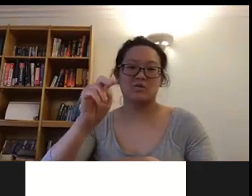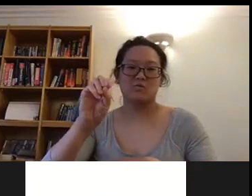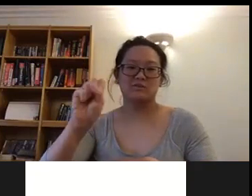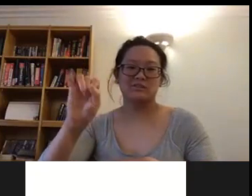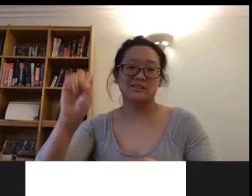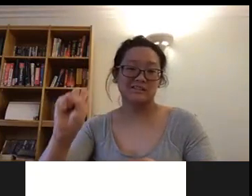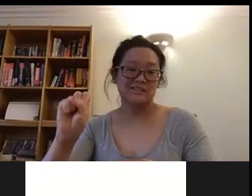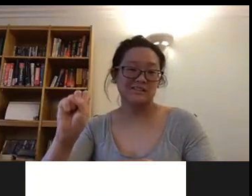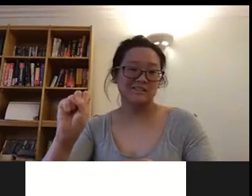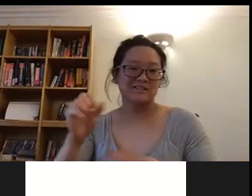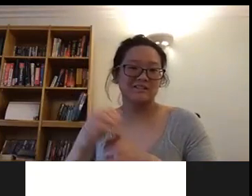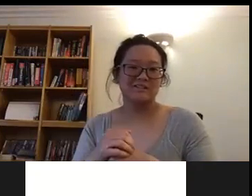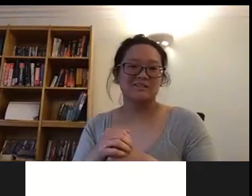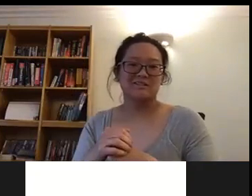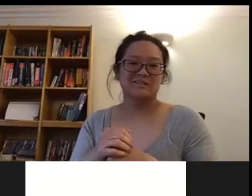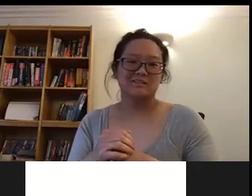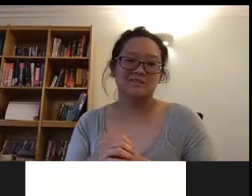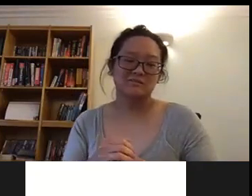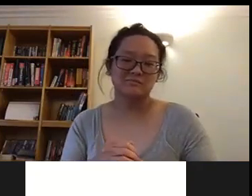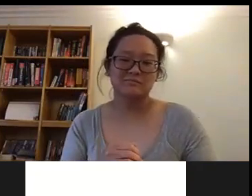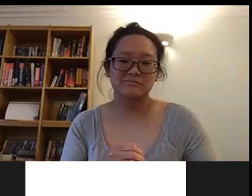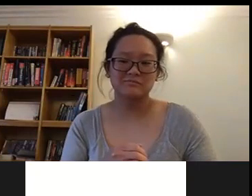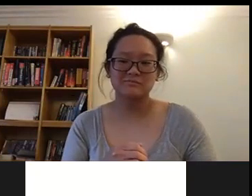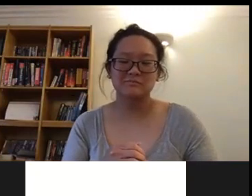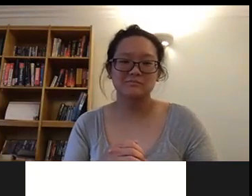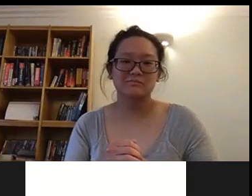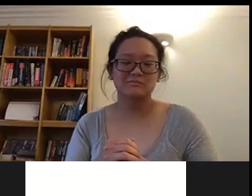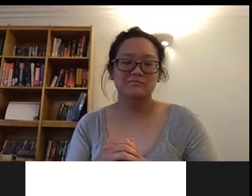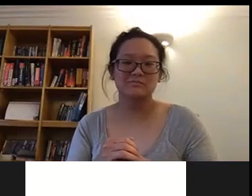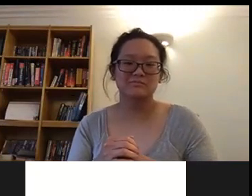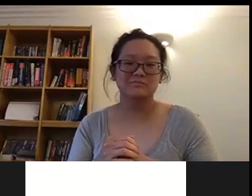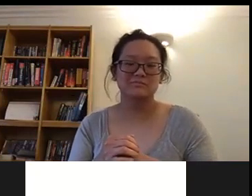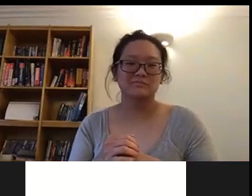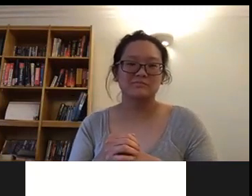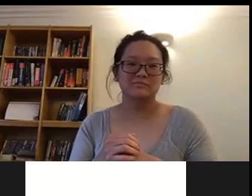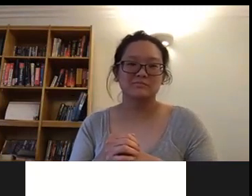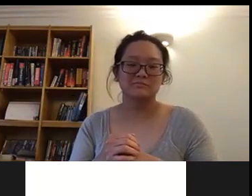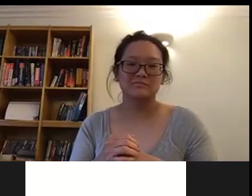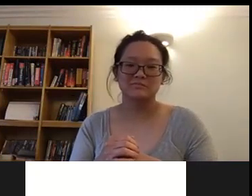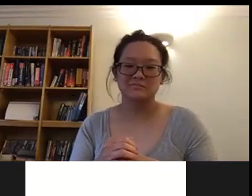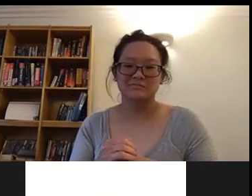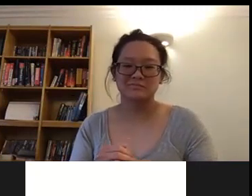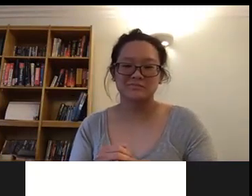Since I had to basically do my own diagnosis. That's all.